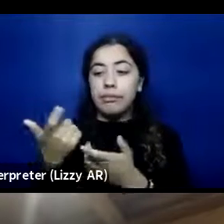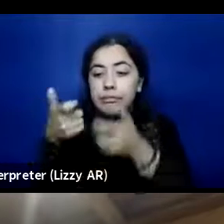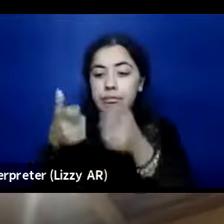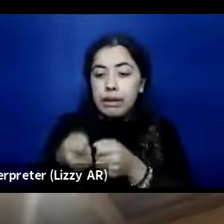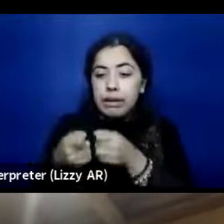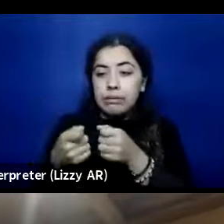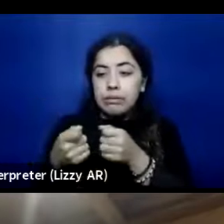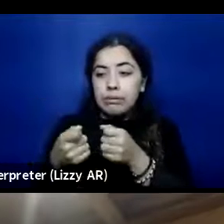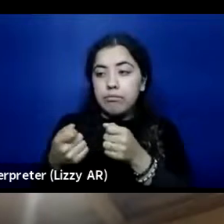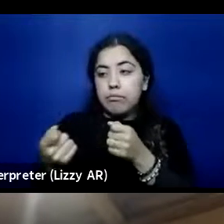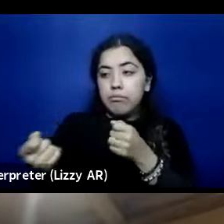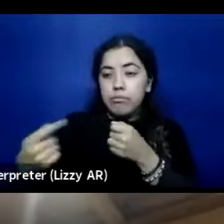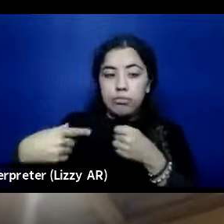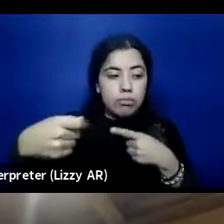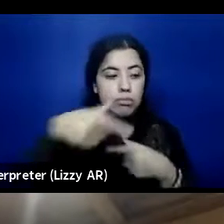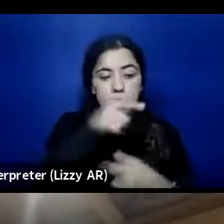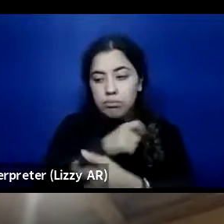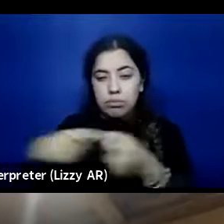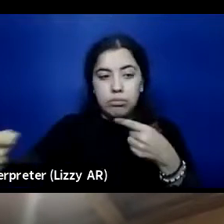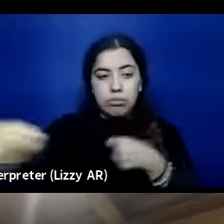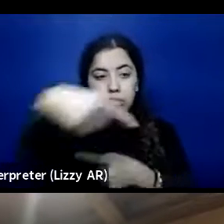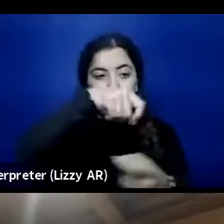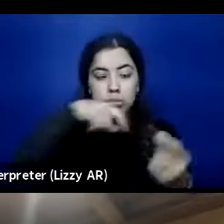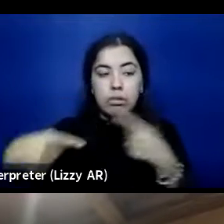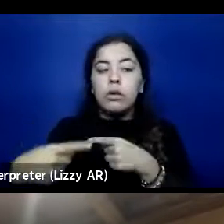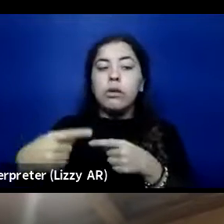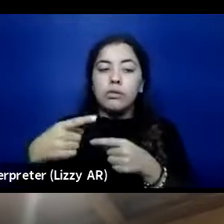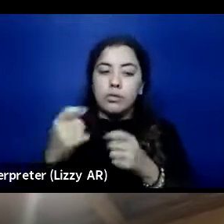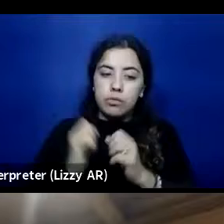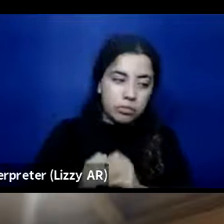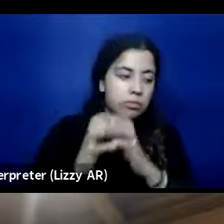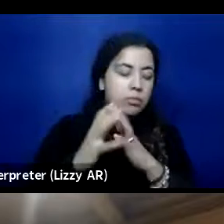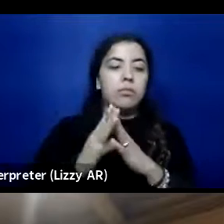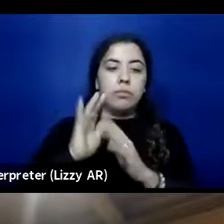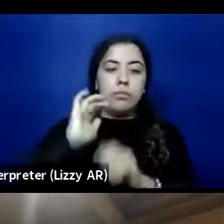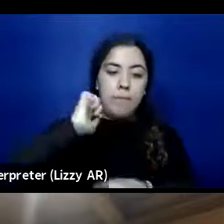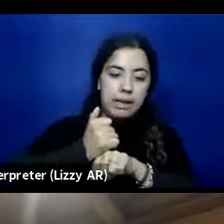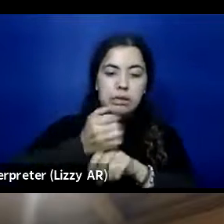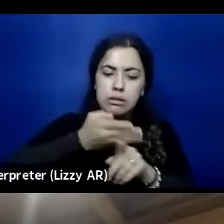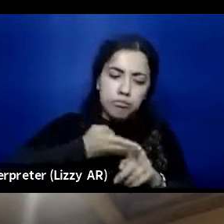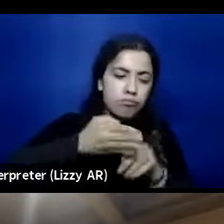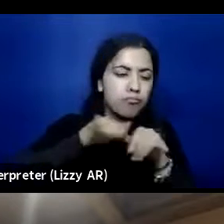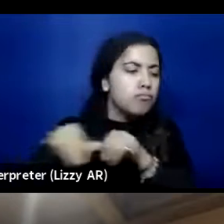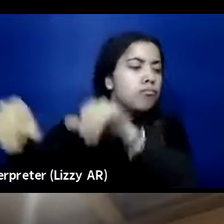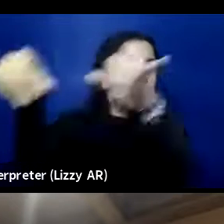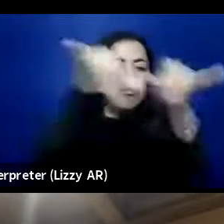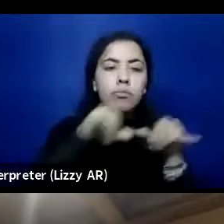to form a basis for command and control. And in order to make that work,